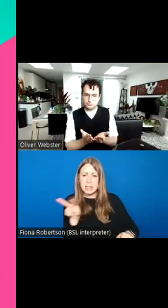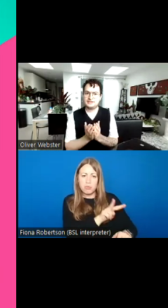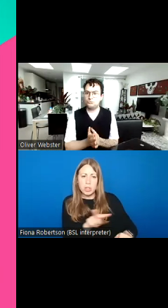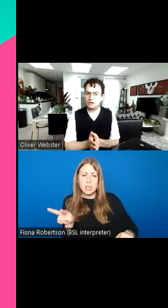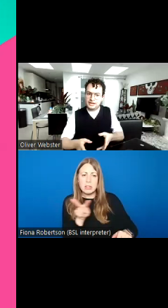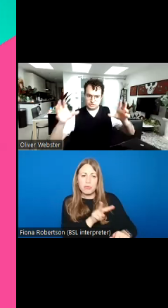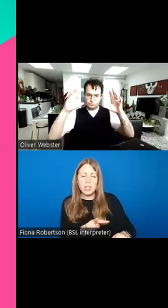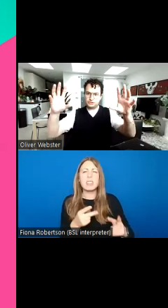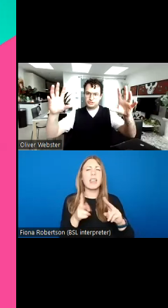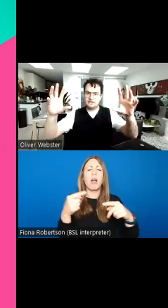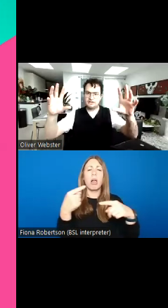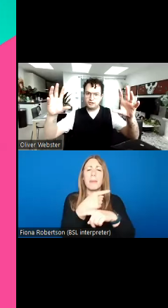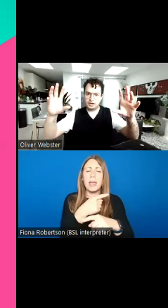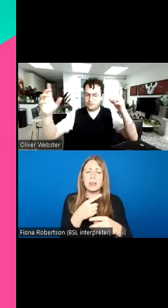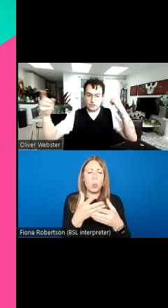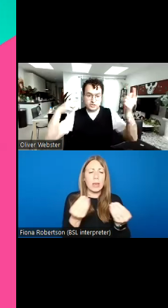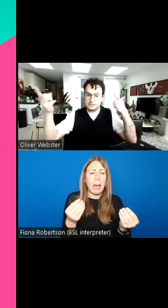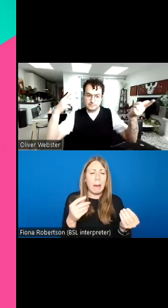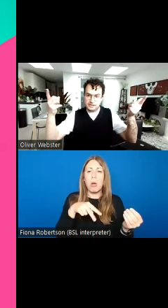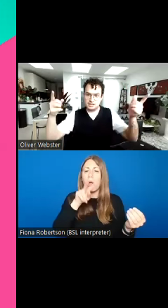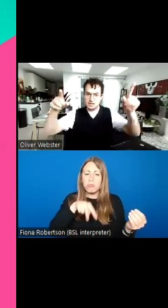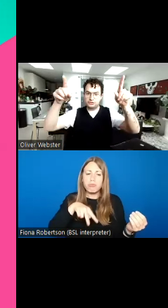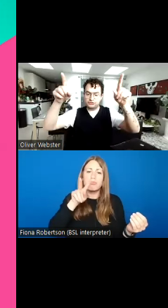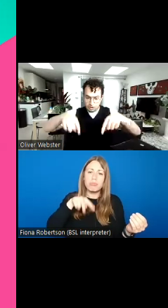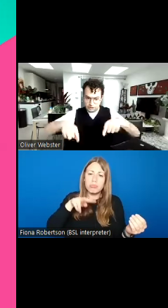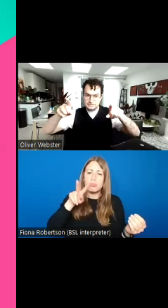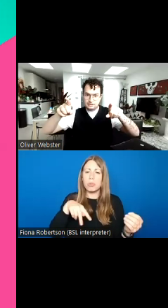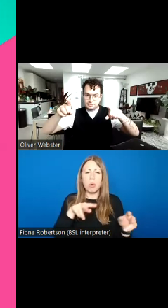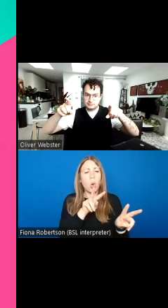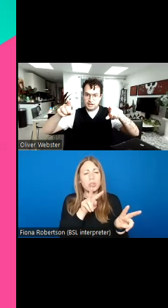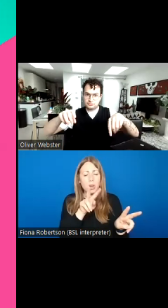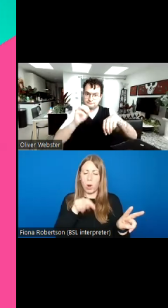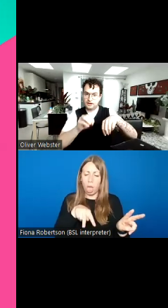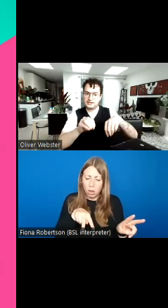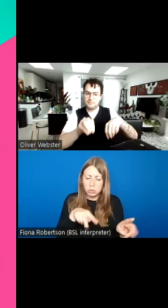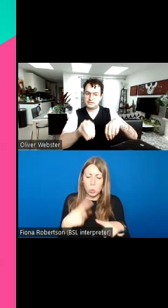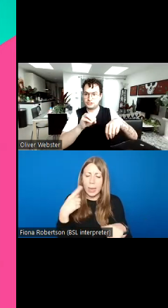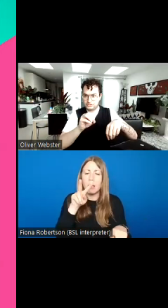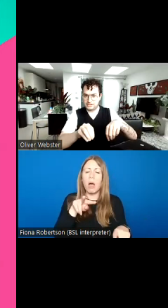It's more like you're watching a video, and when you miss a bit, you glance down at the subtitle to find that bit that you need,